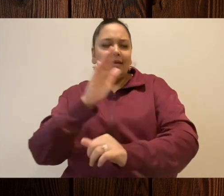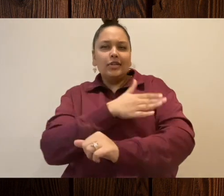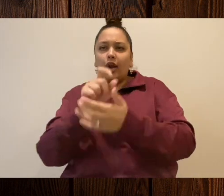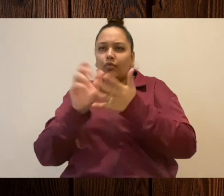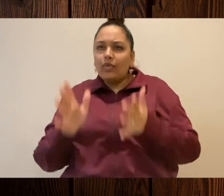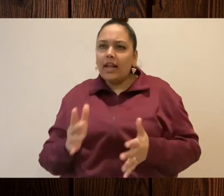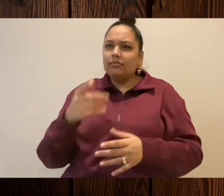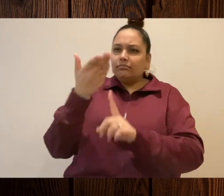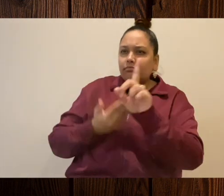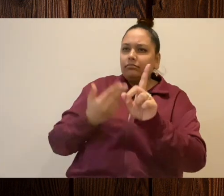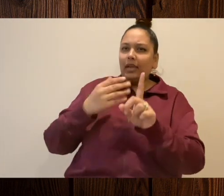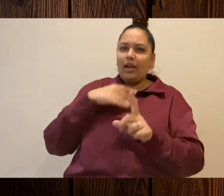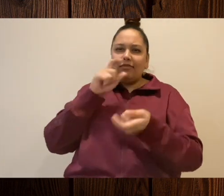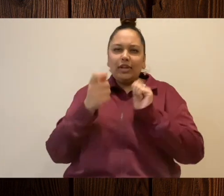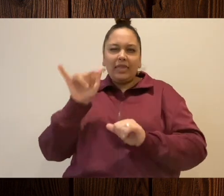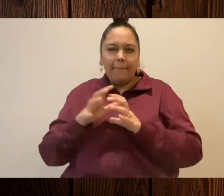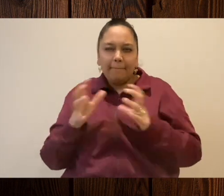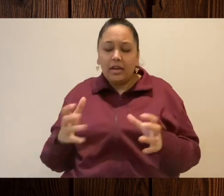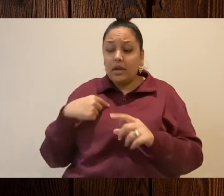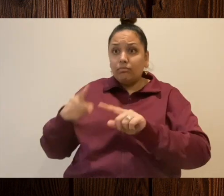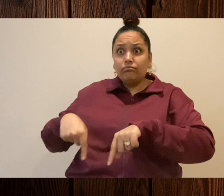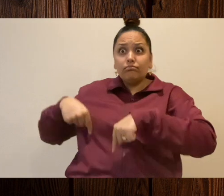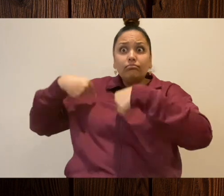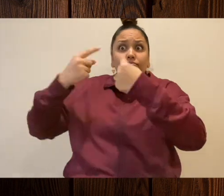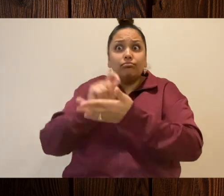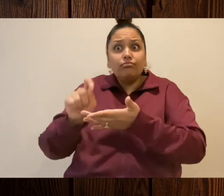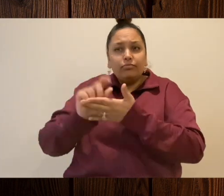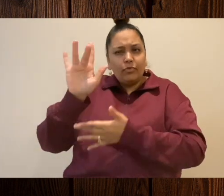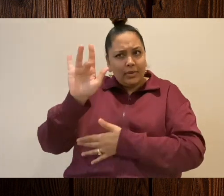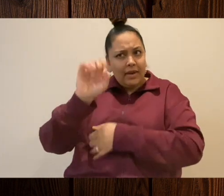I'm using the definition of Folk that I previously talked about,